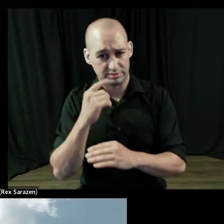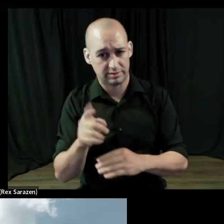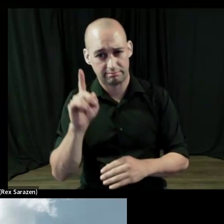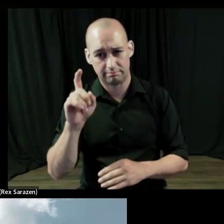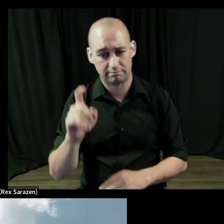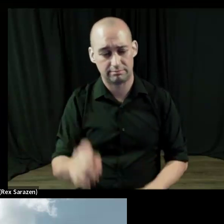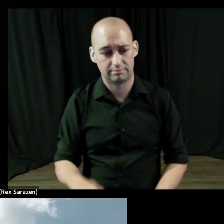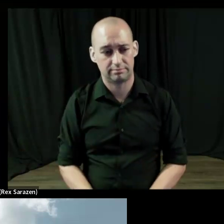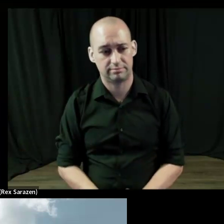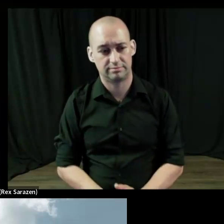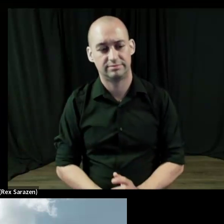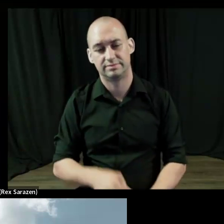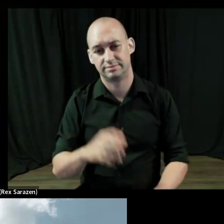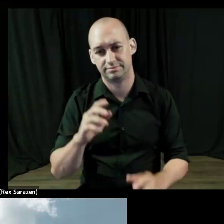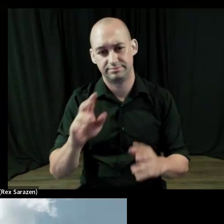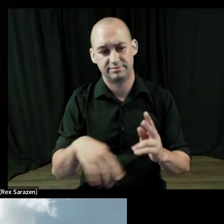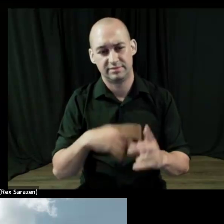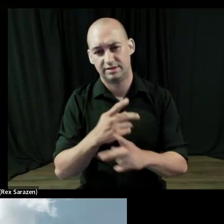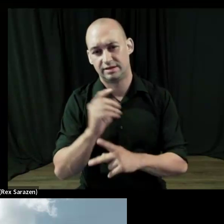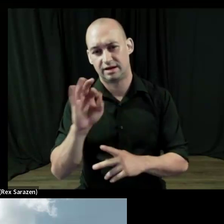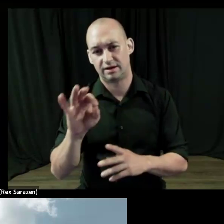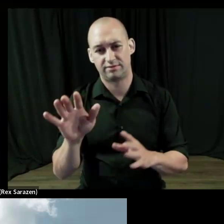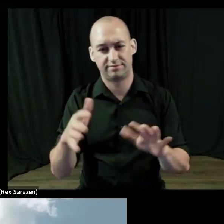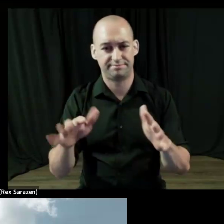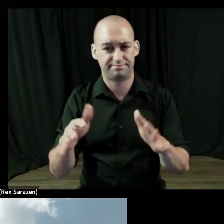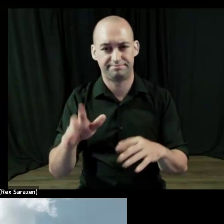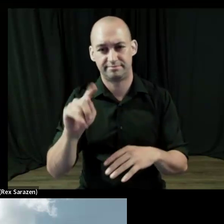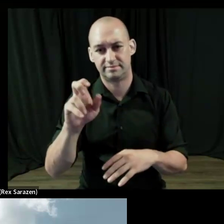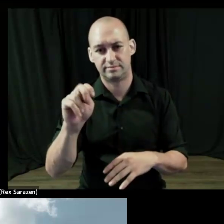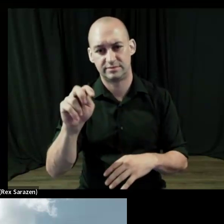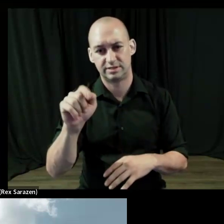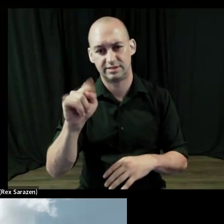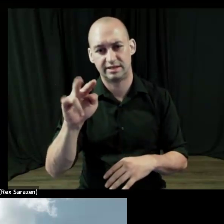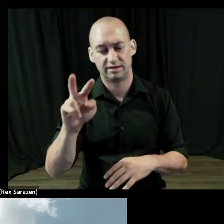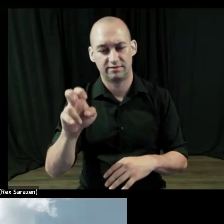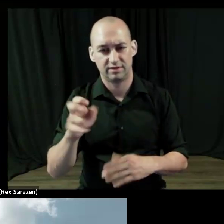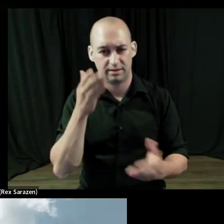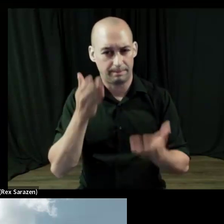It's tentative. We're trying to thread the needle on these so that we can avoid as much duplication